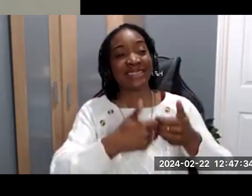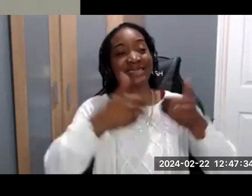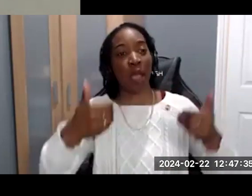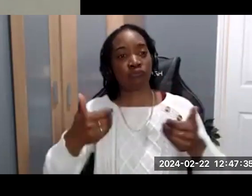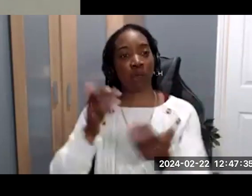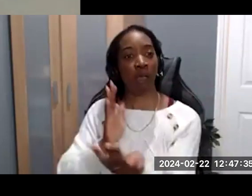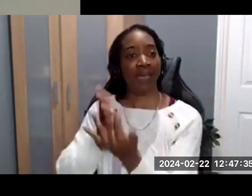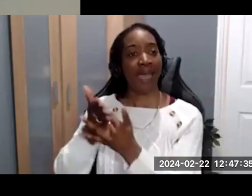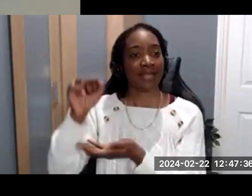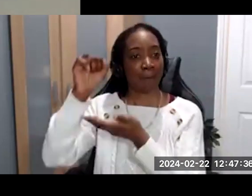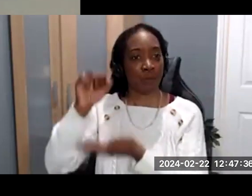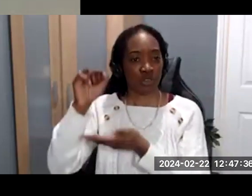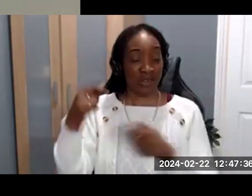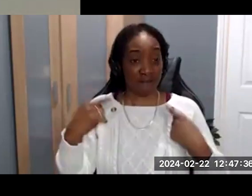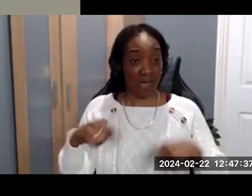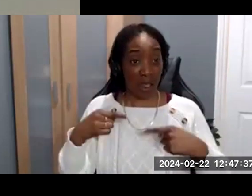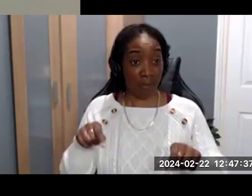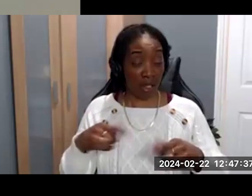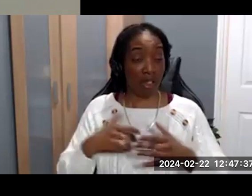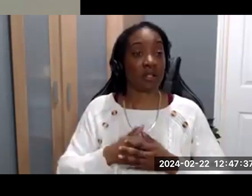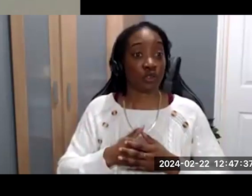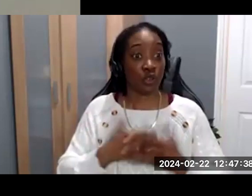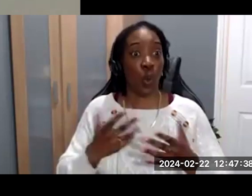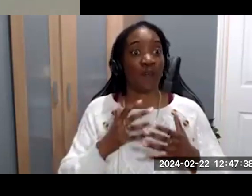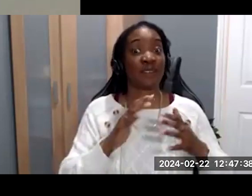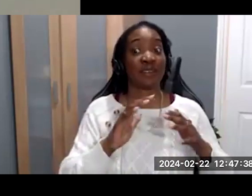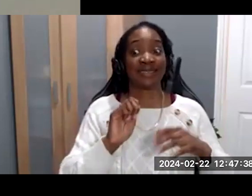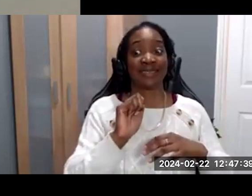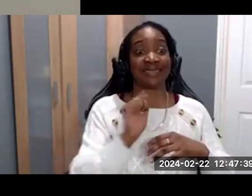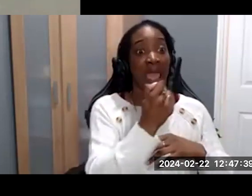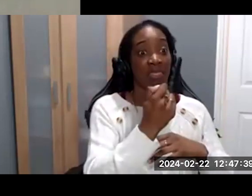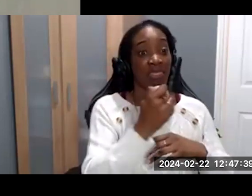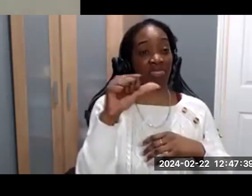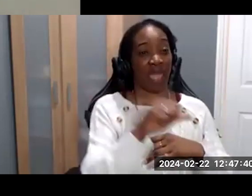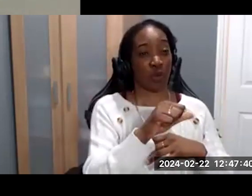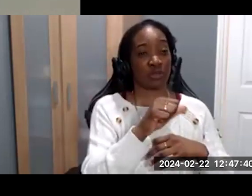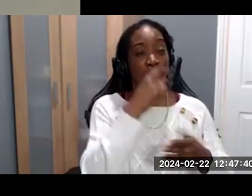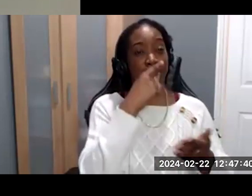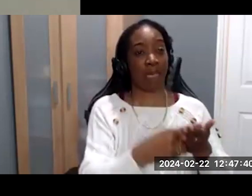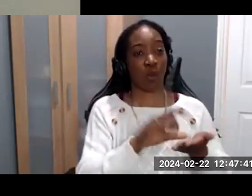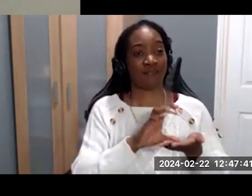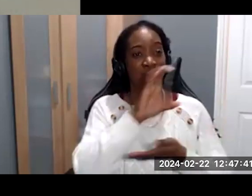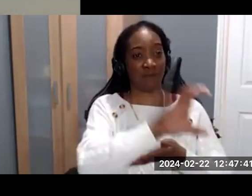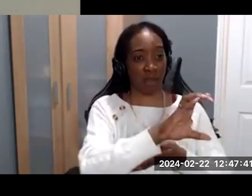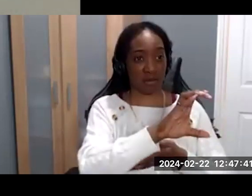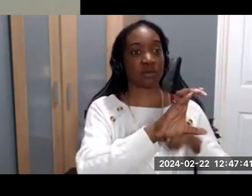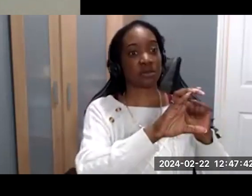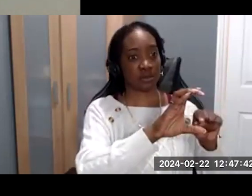for artists this year um so the 10,000 of commissioning funds uh will need to cover